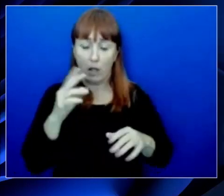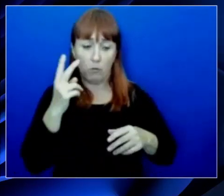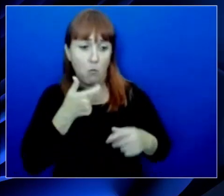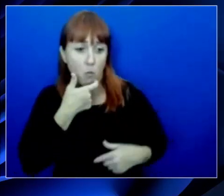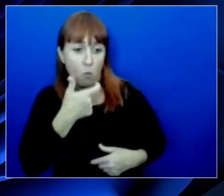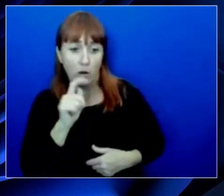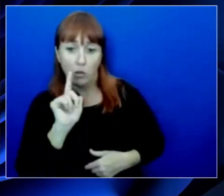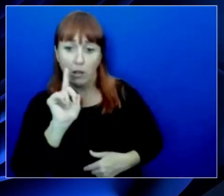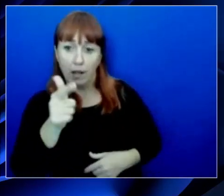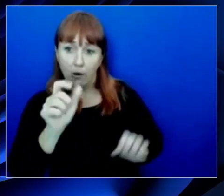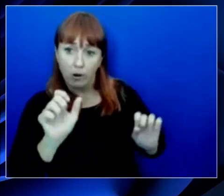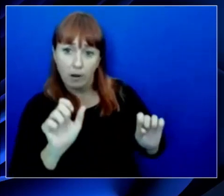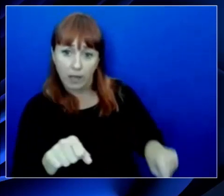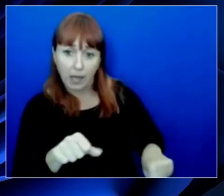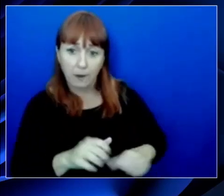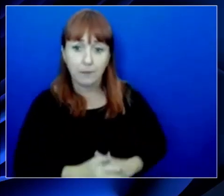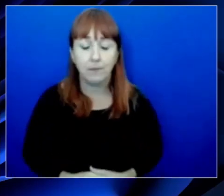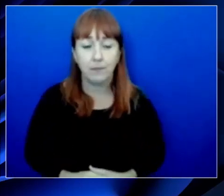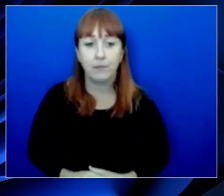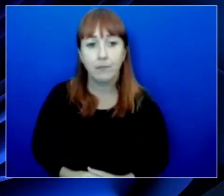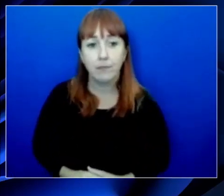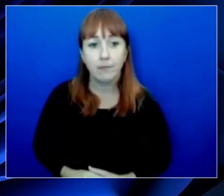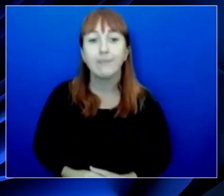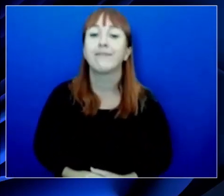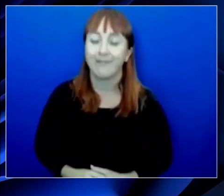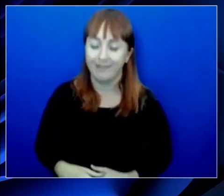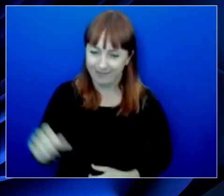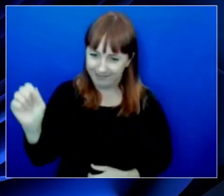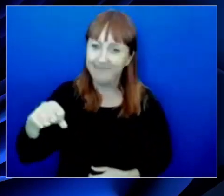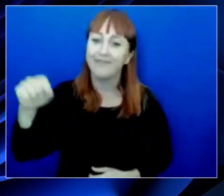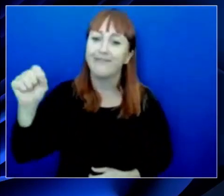Uhm, and the answer to that is yes,